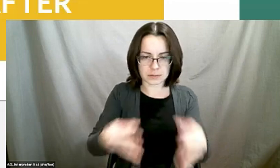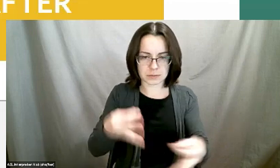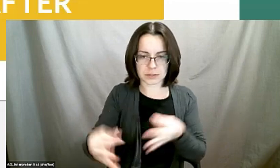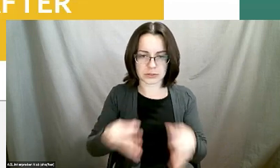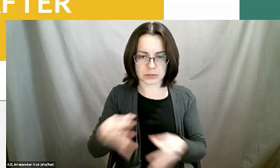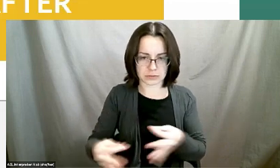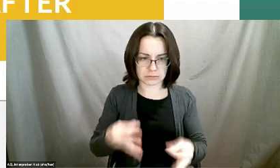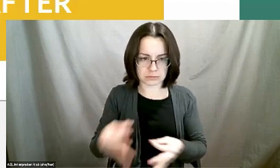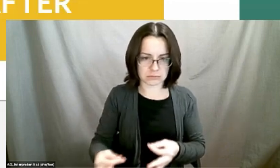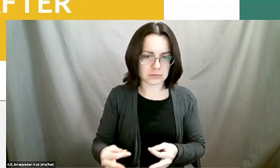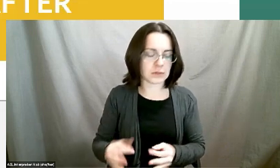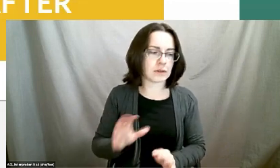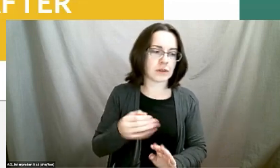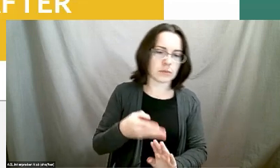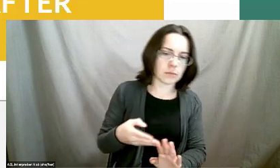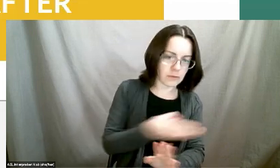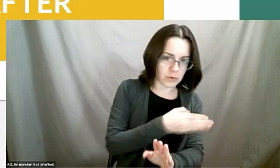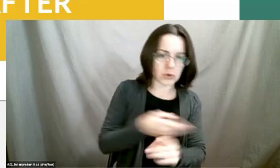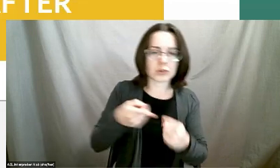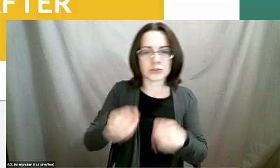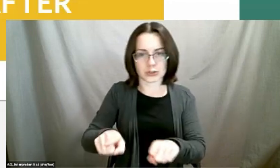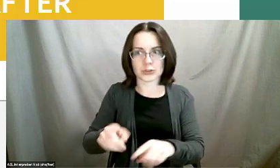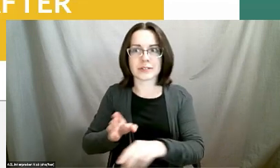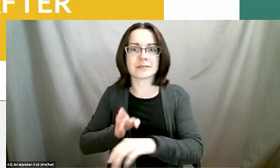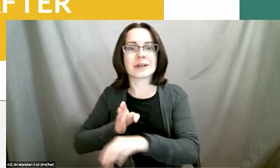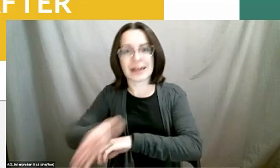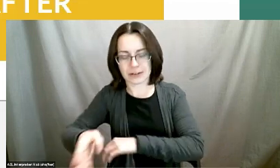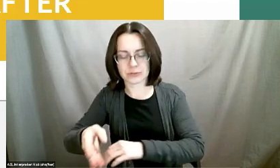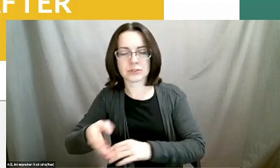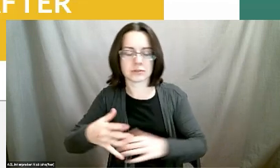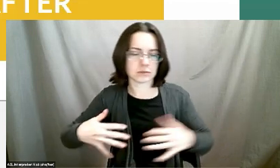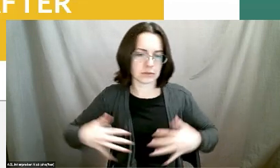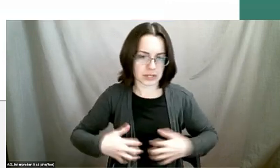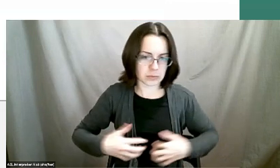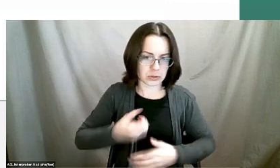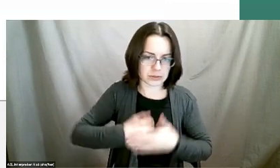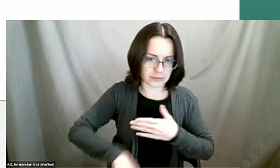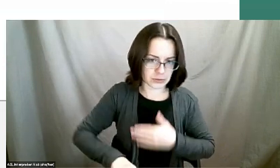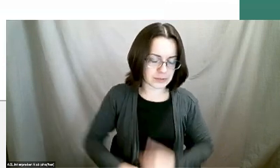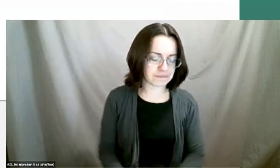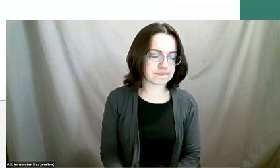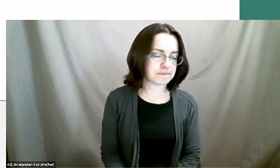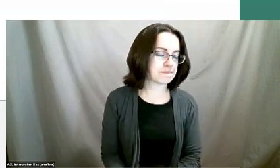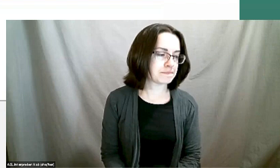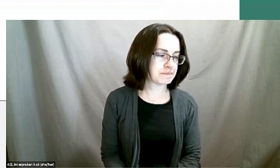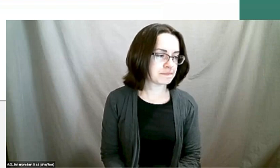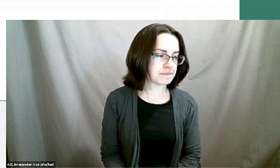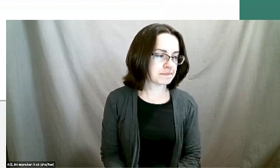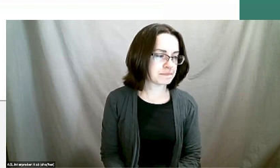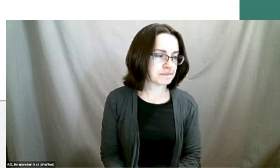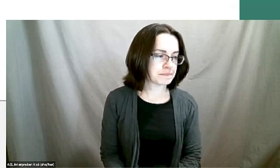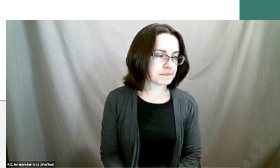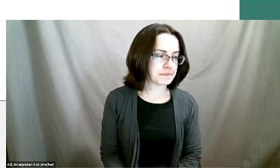during and after labor and delivery. Next. Postpartum, we need